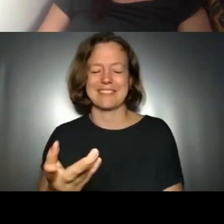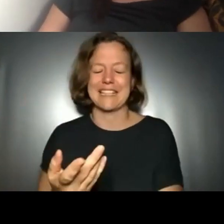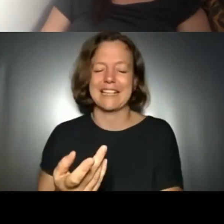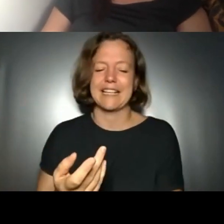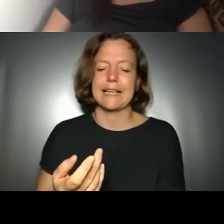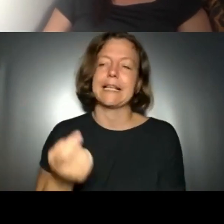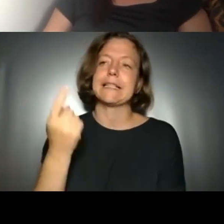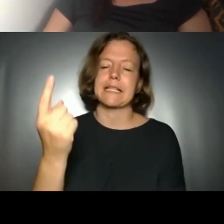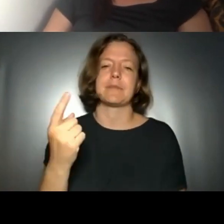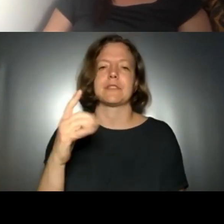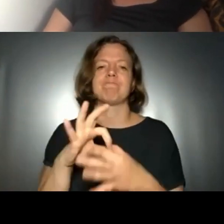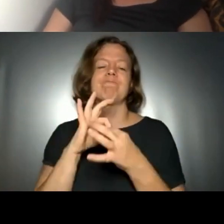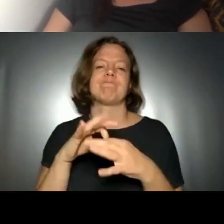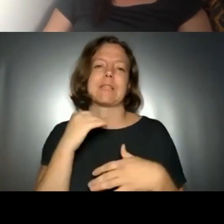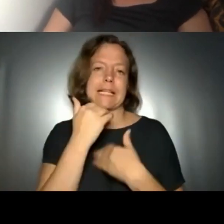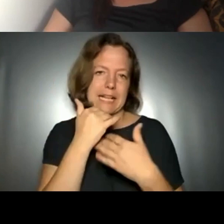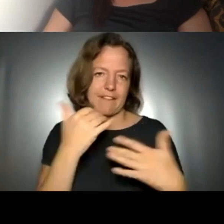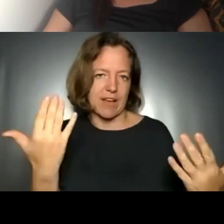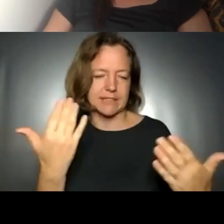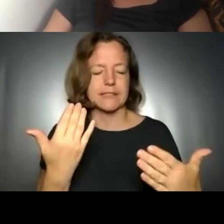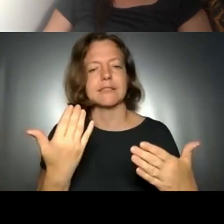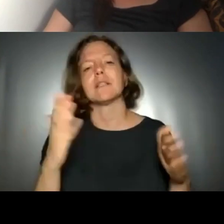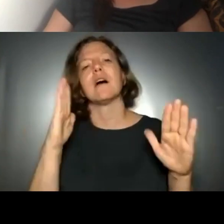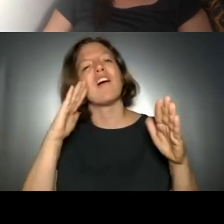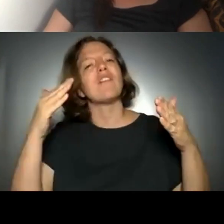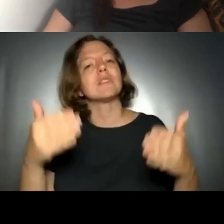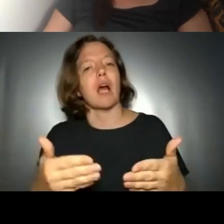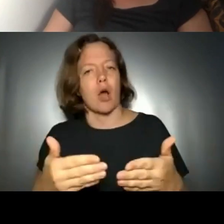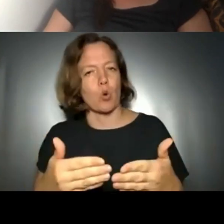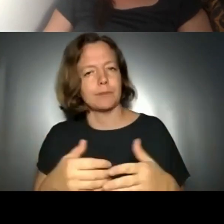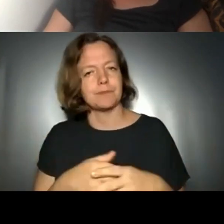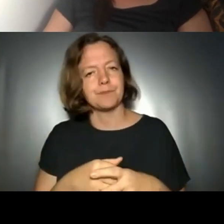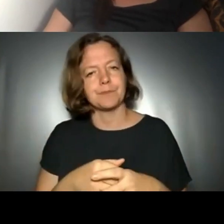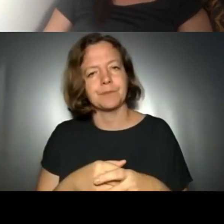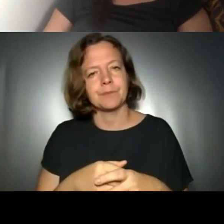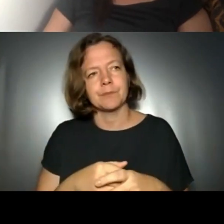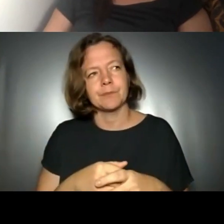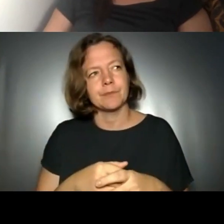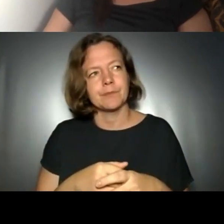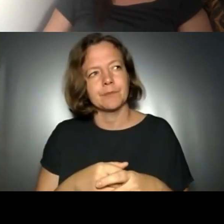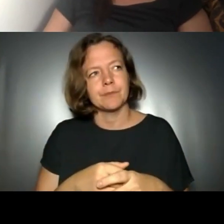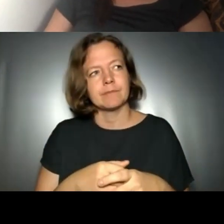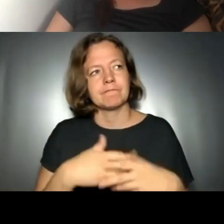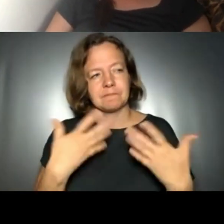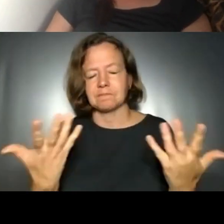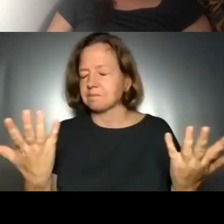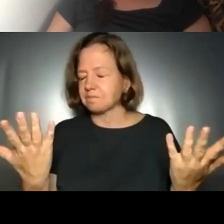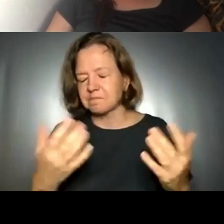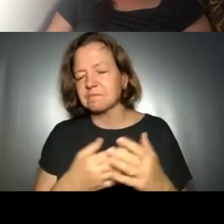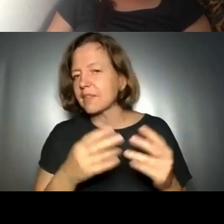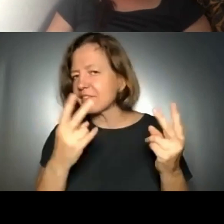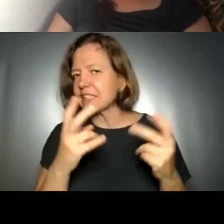And I think there is something really, really important about the communication we share.